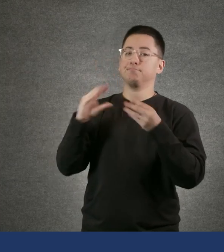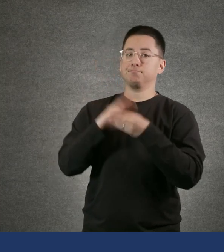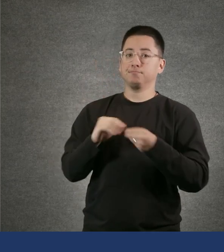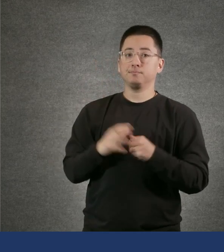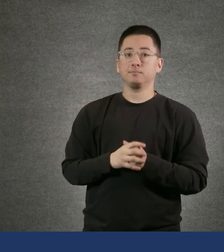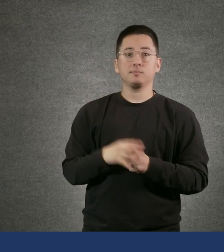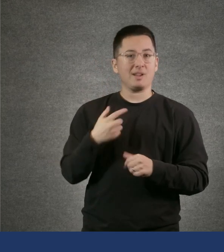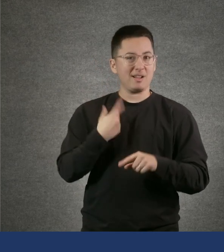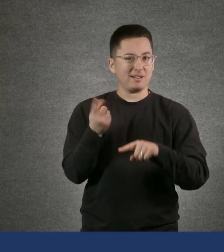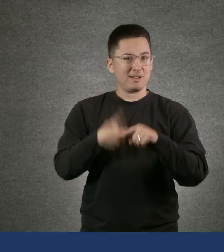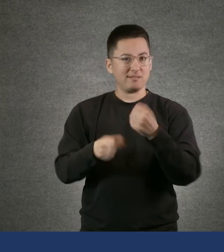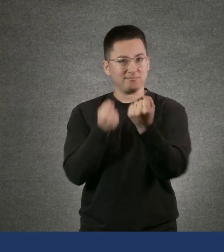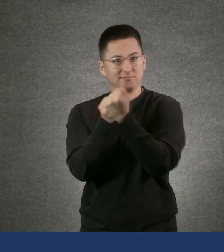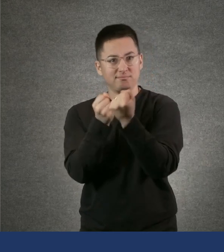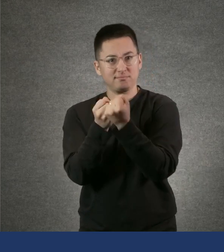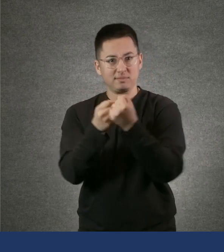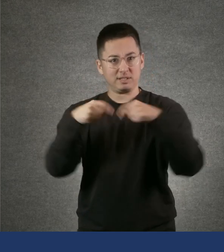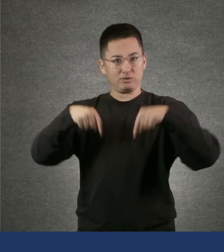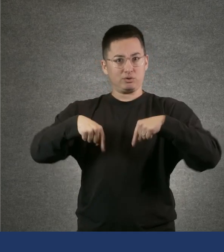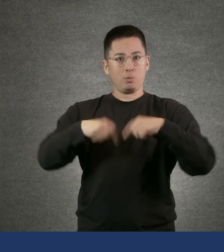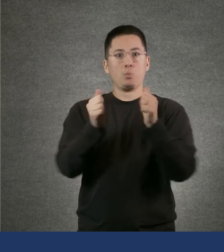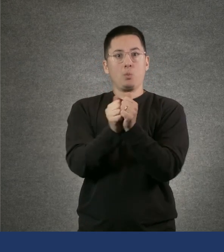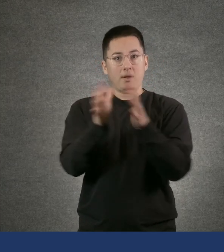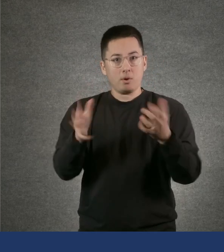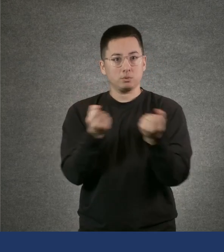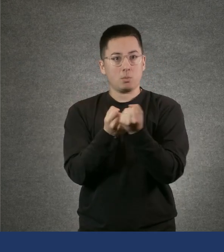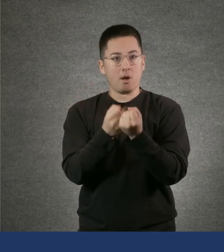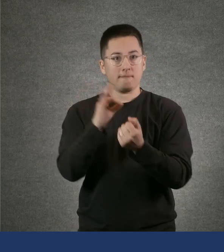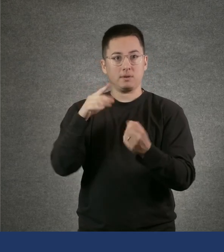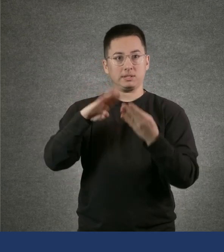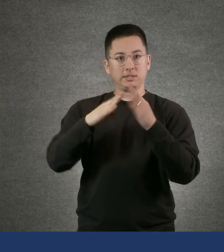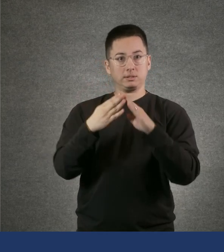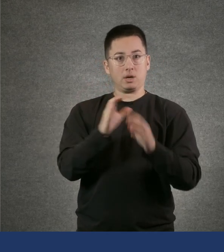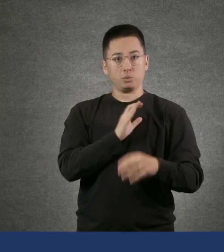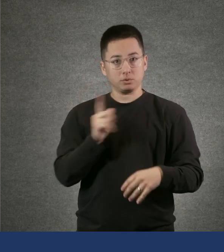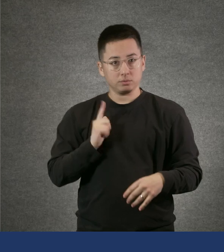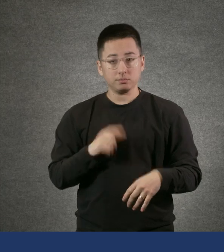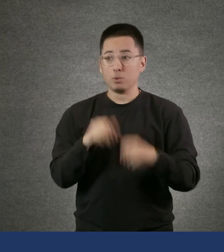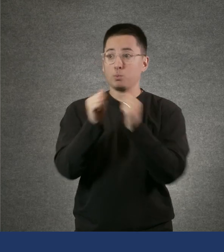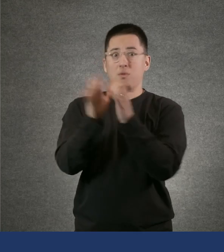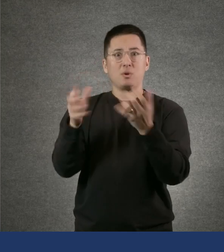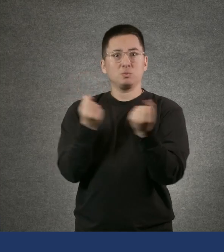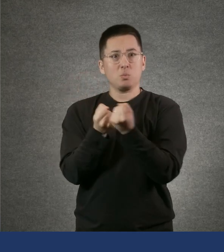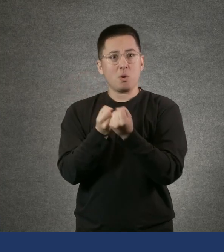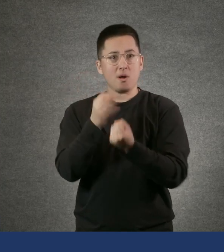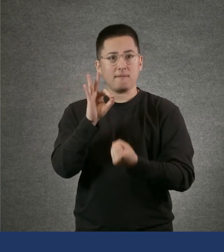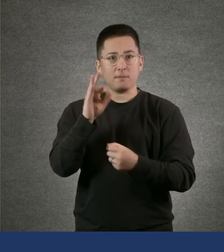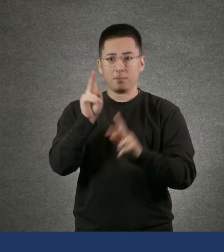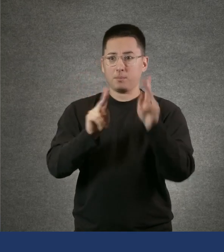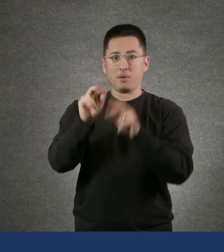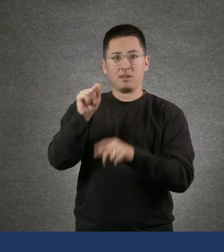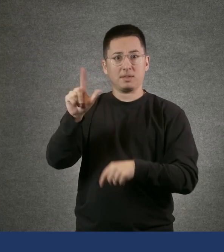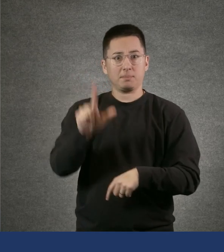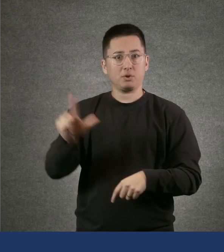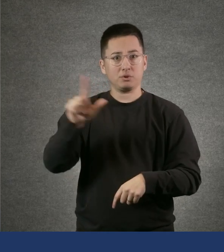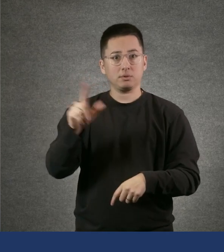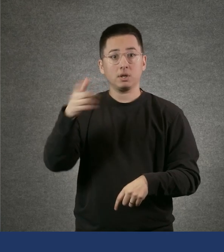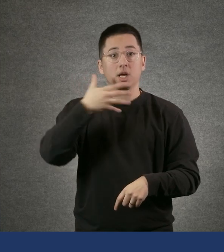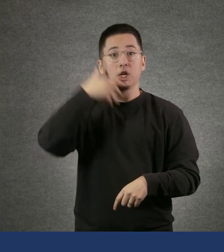without the support of the city council. Without the support of the people at the library elder circle.